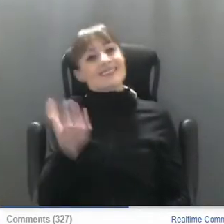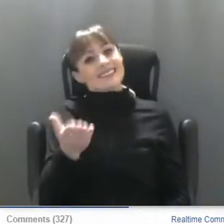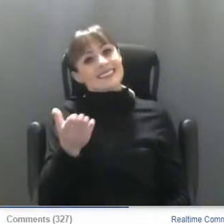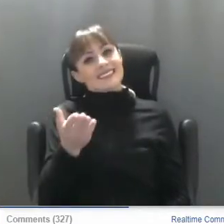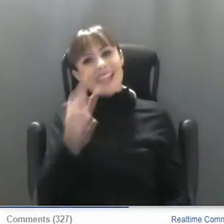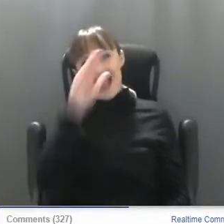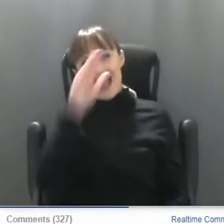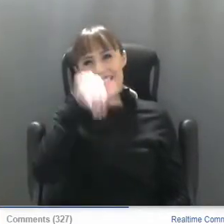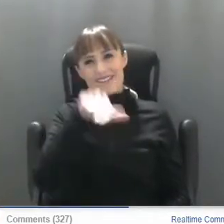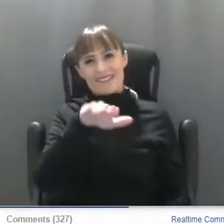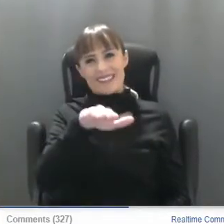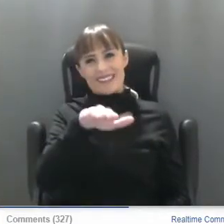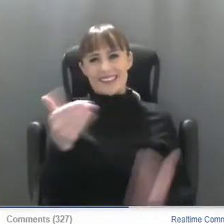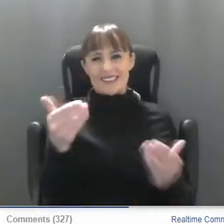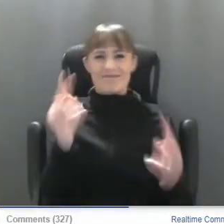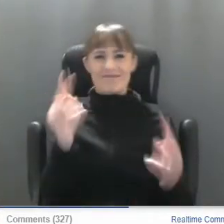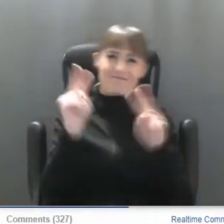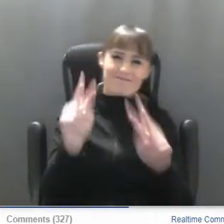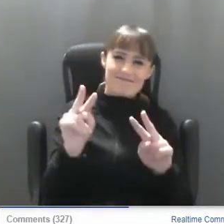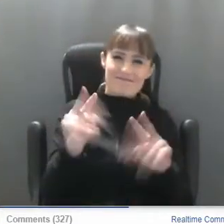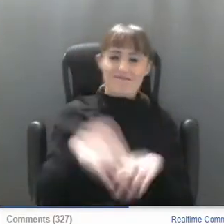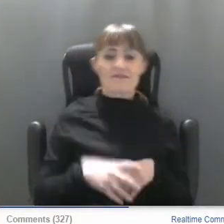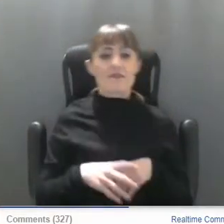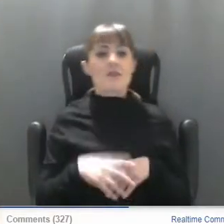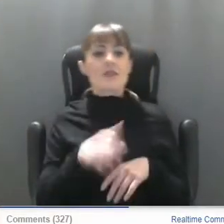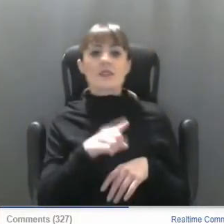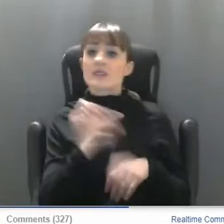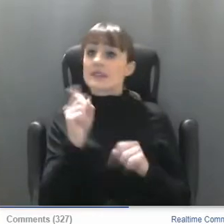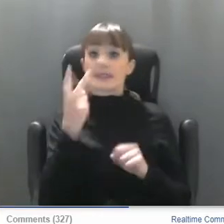You can see again, no toppers on the garbage cans. We don't want you to